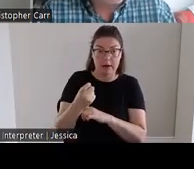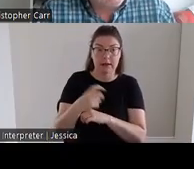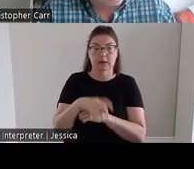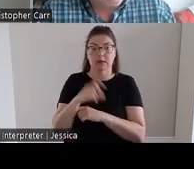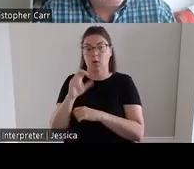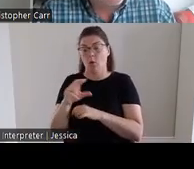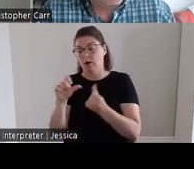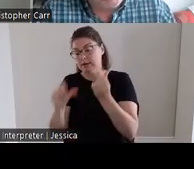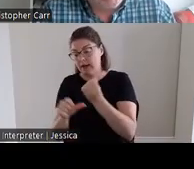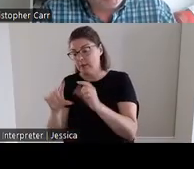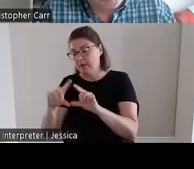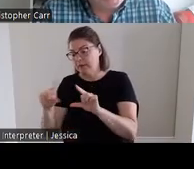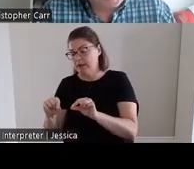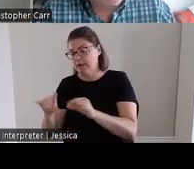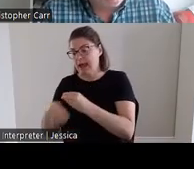and subfields added by individual libraries.